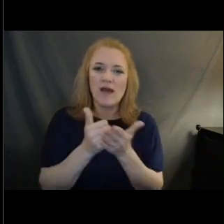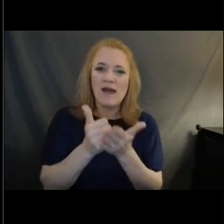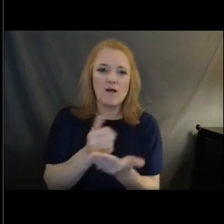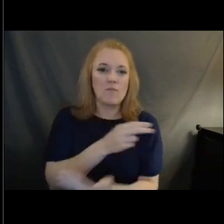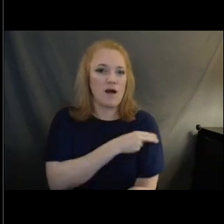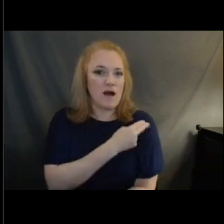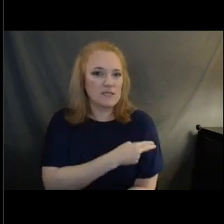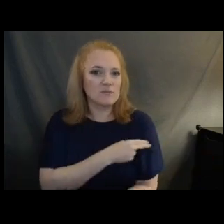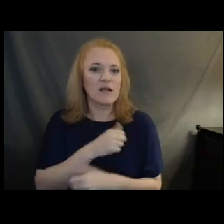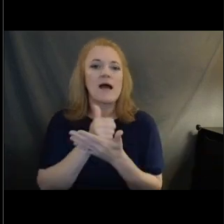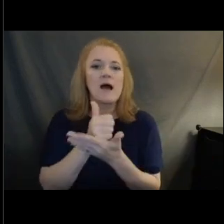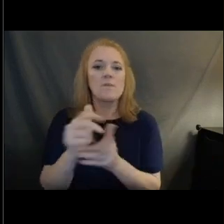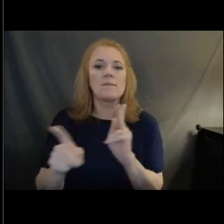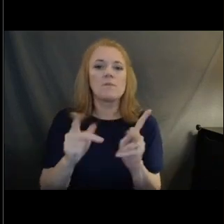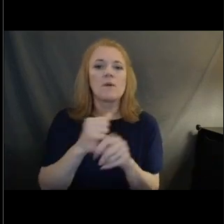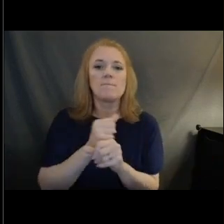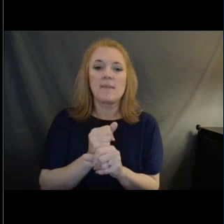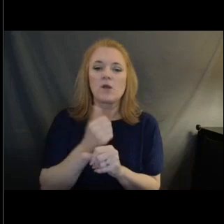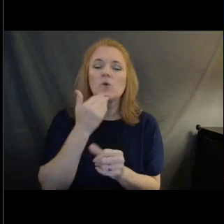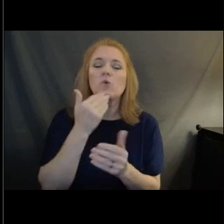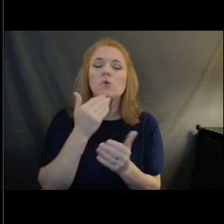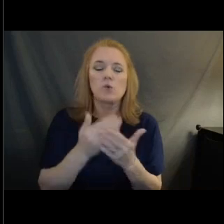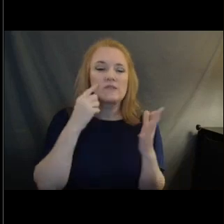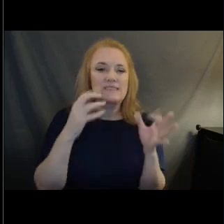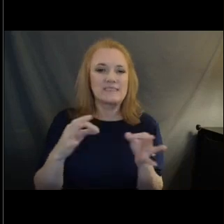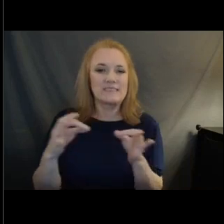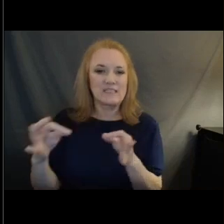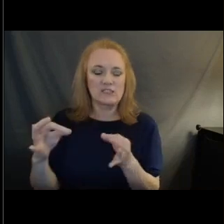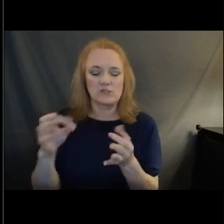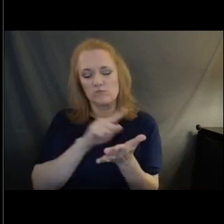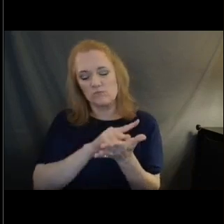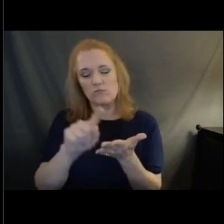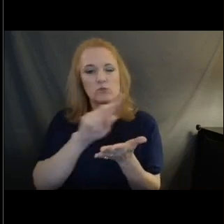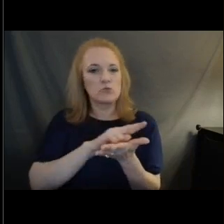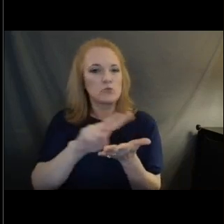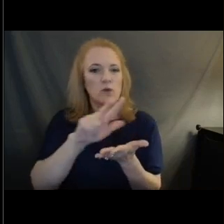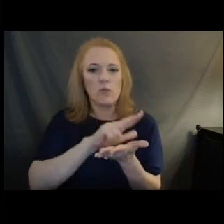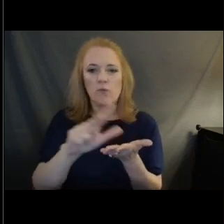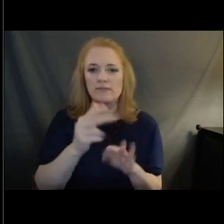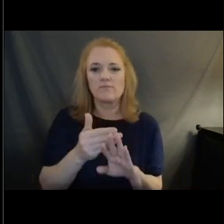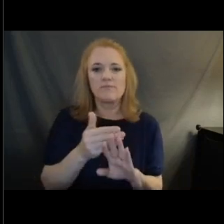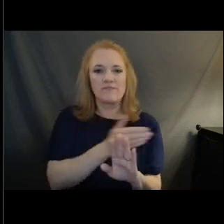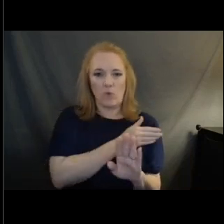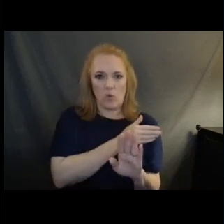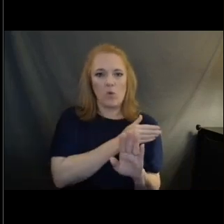makers well in advance of these heat events from days to weeks and with the CDC and the Weather